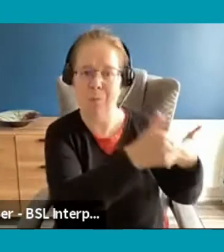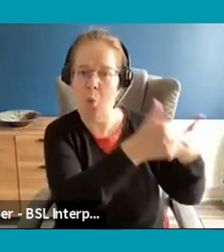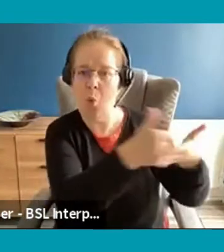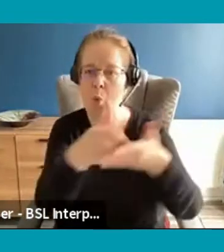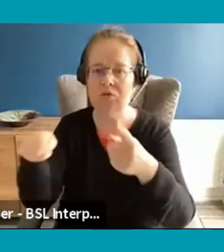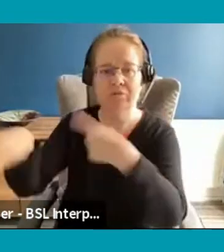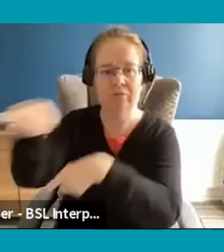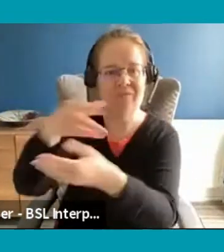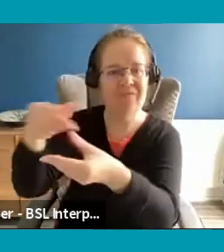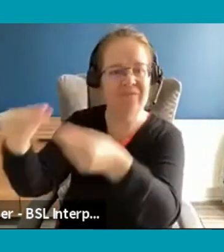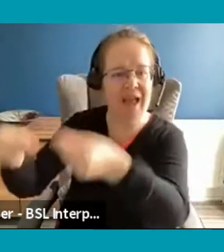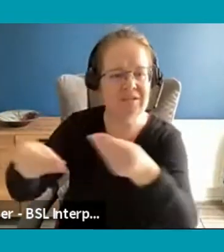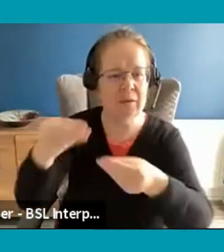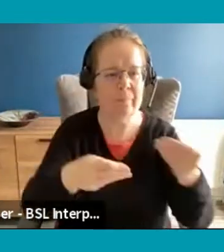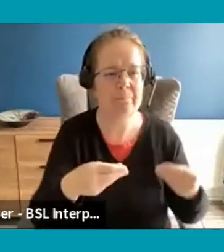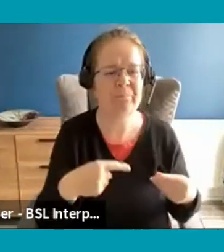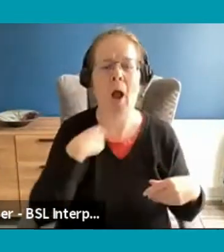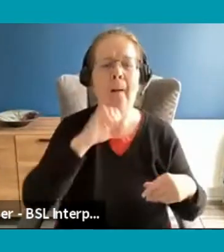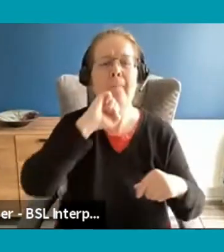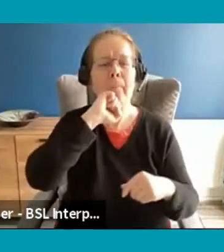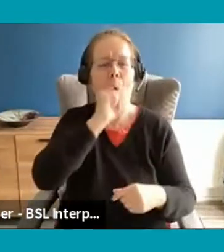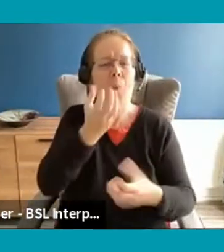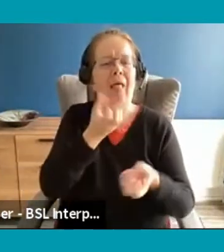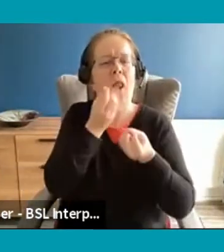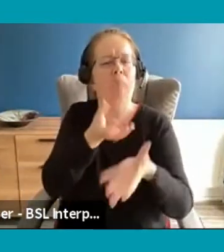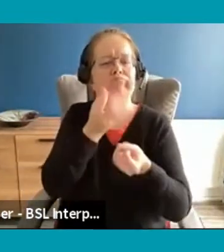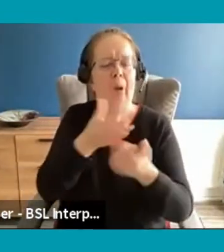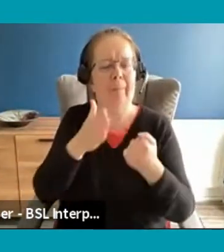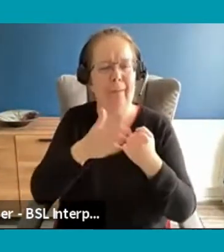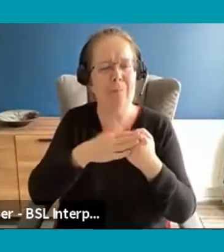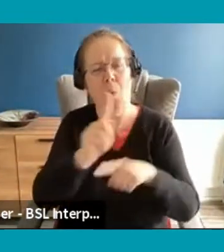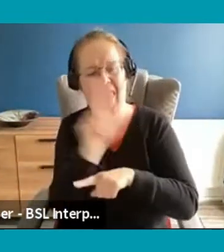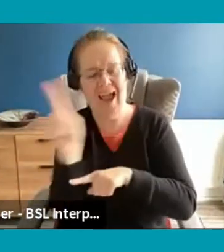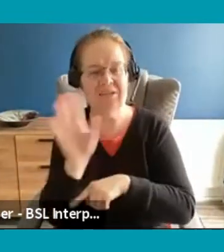so I'll tell you a little bit more about that a bit later as we go through. But where did it all start?